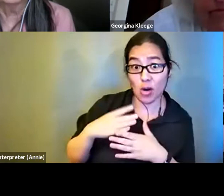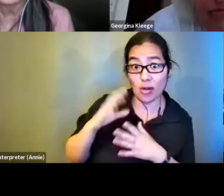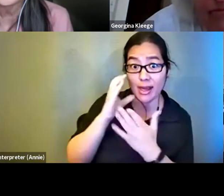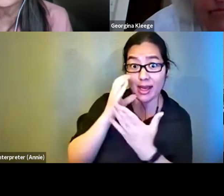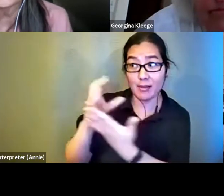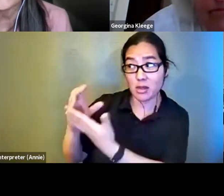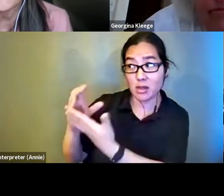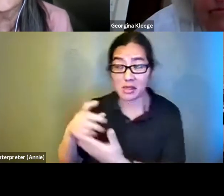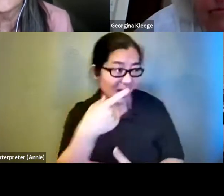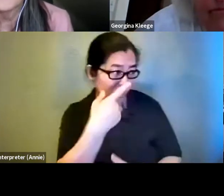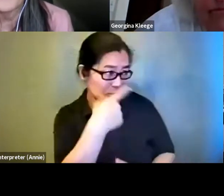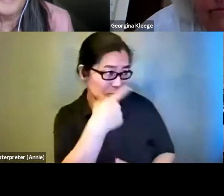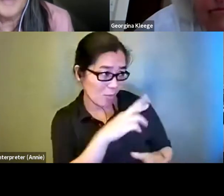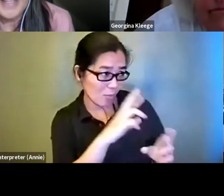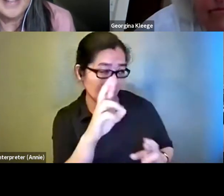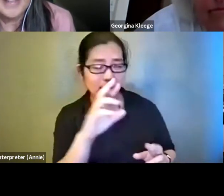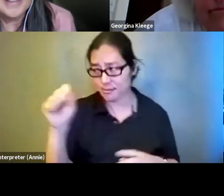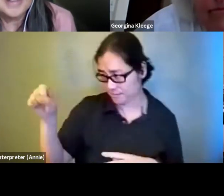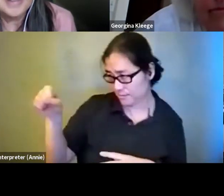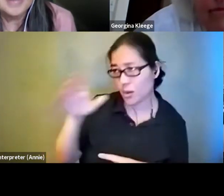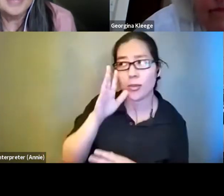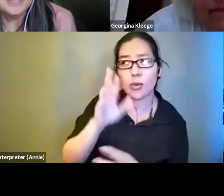minutes. Nick Sousanis: Sure. One second. Ann Cunningham: